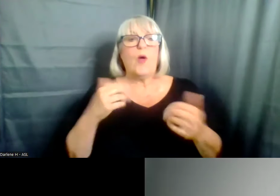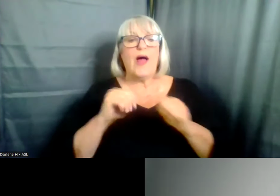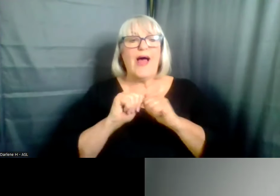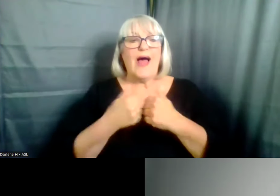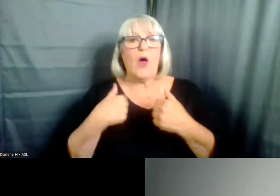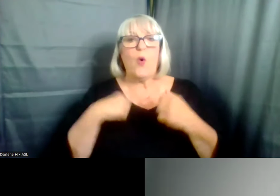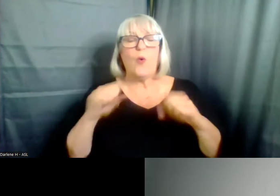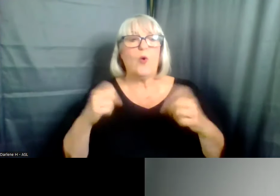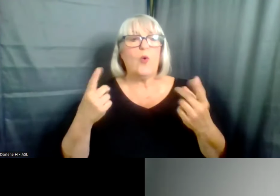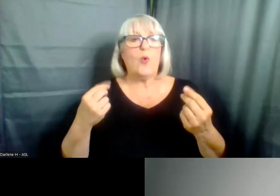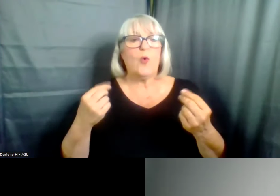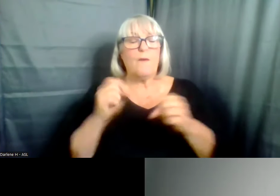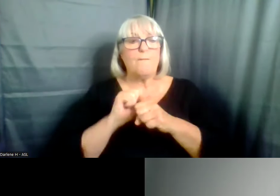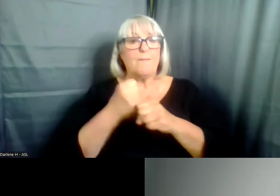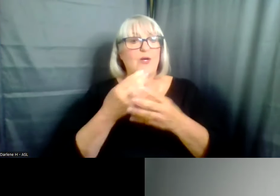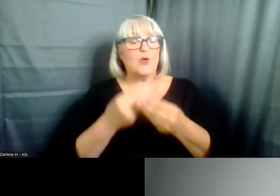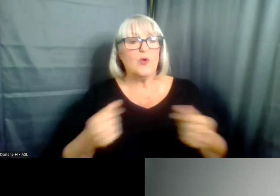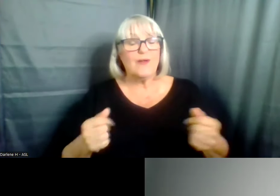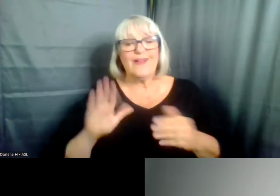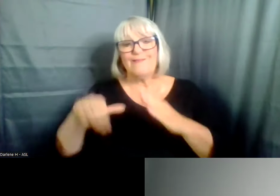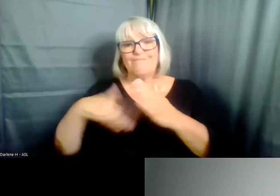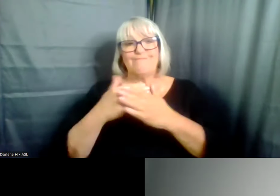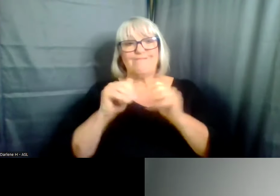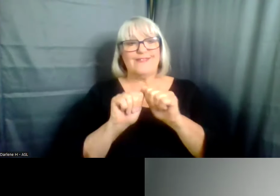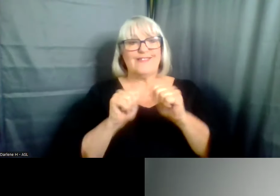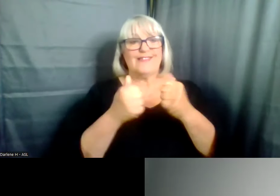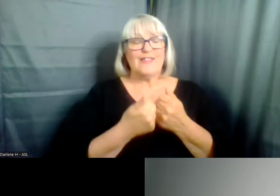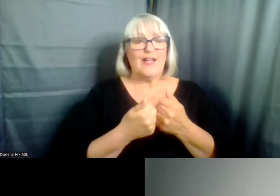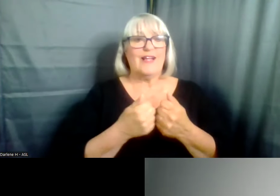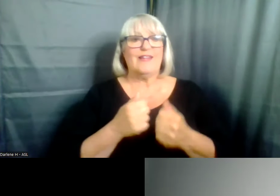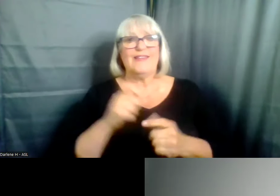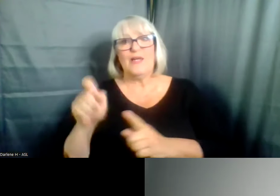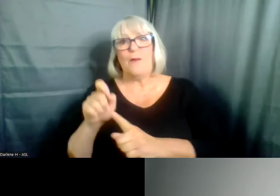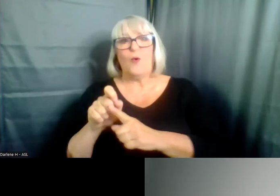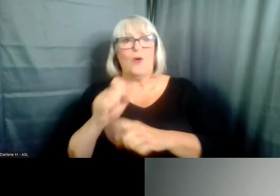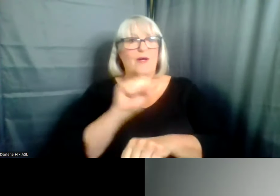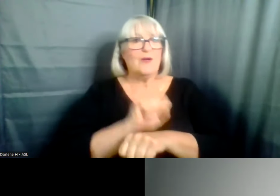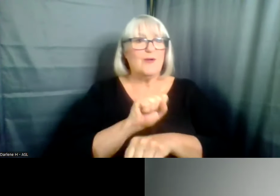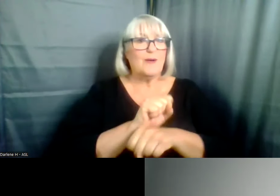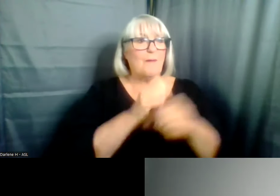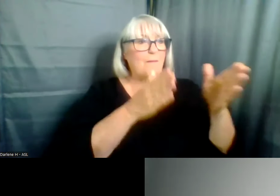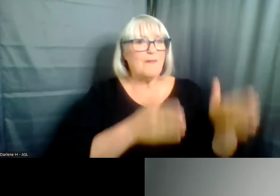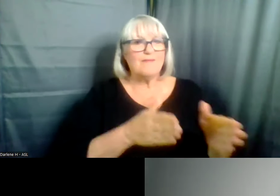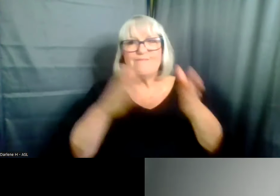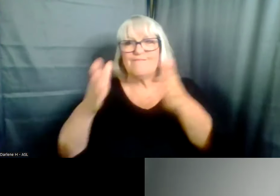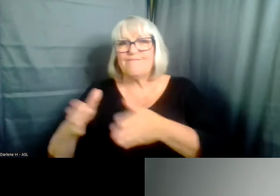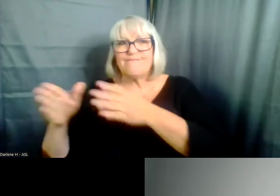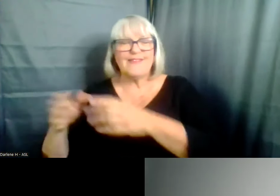And because all of these agencies especially and lawyers, workers, they all have different information that can come together.